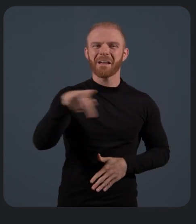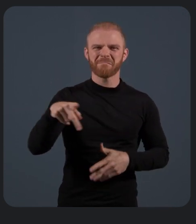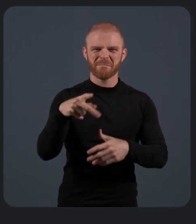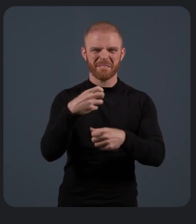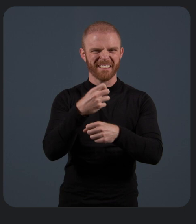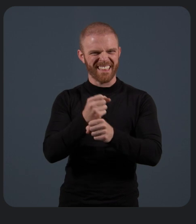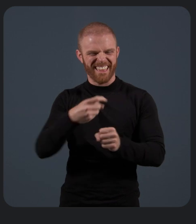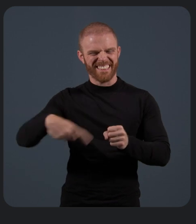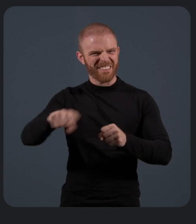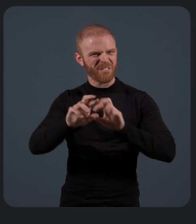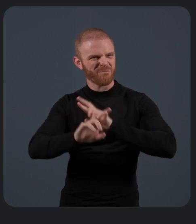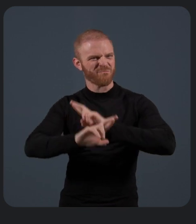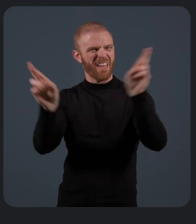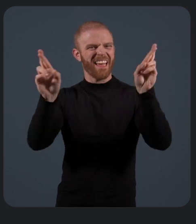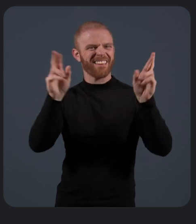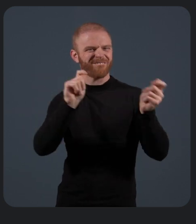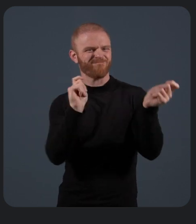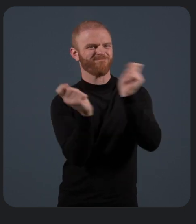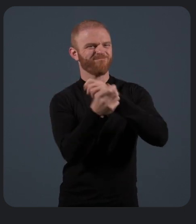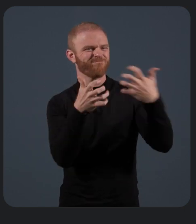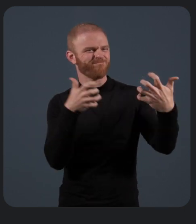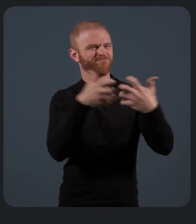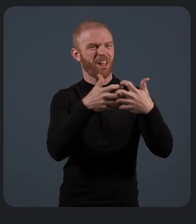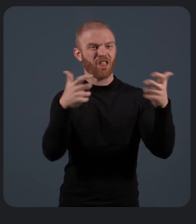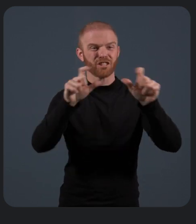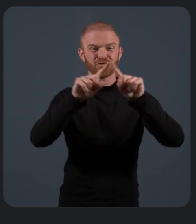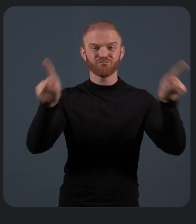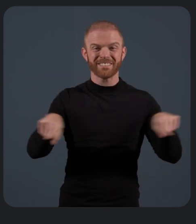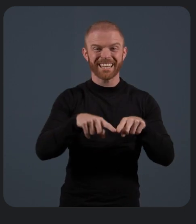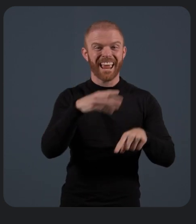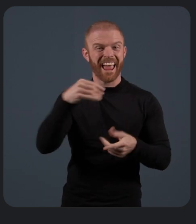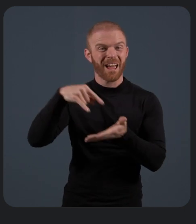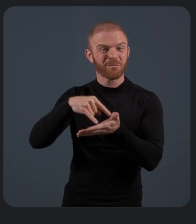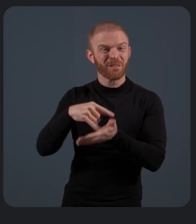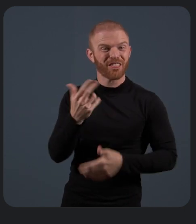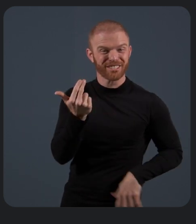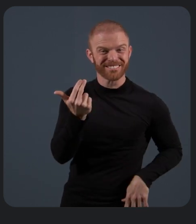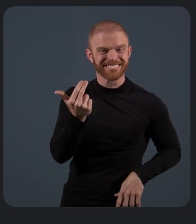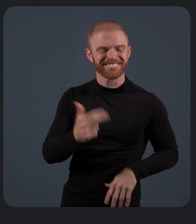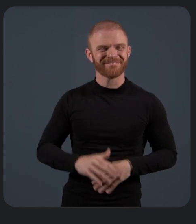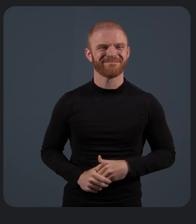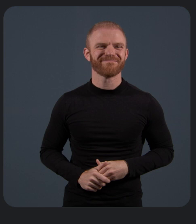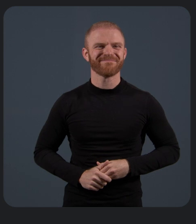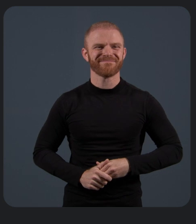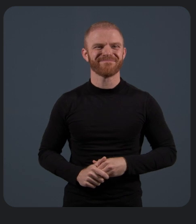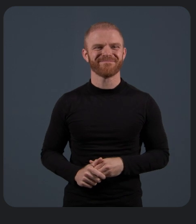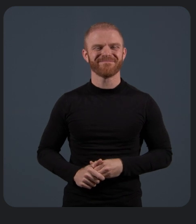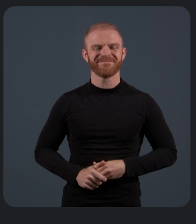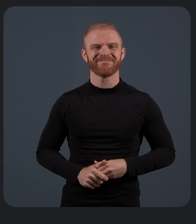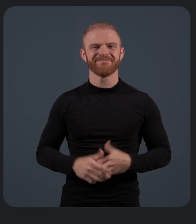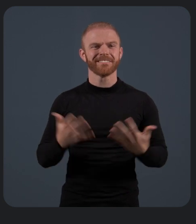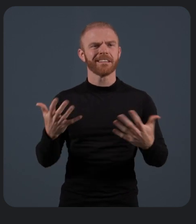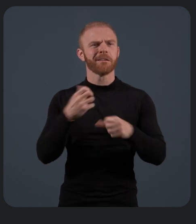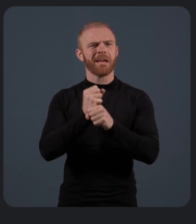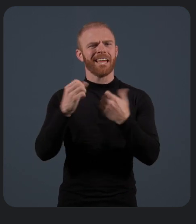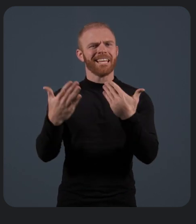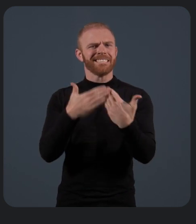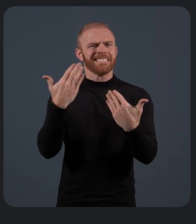and get them ready for large screens and Android 13. But making it easy to build for multiple devices